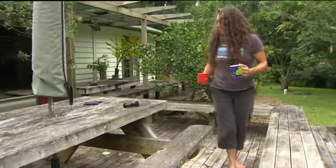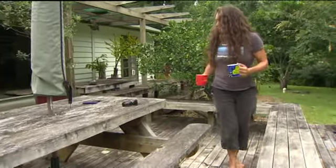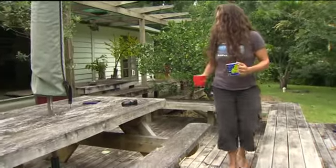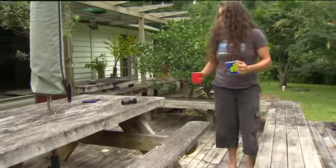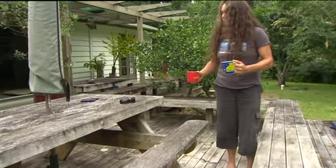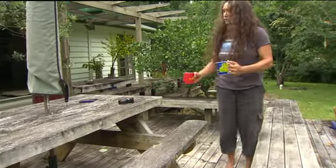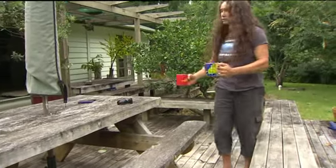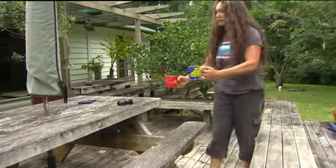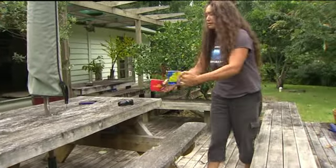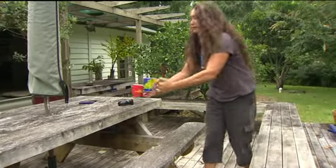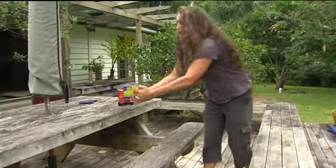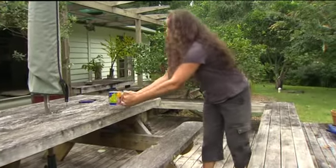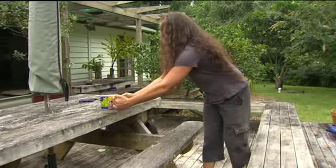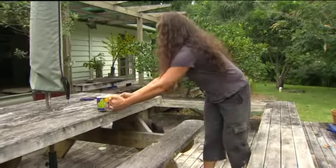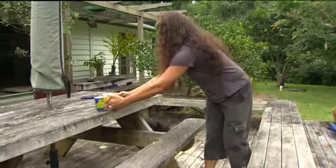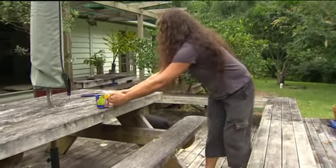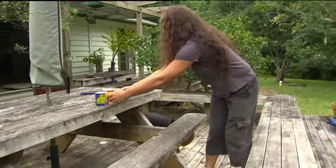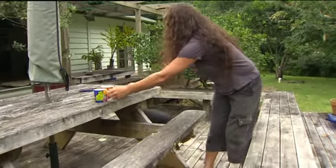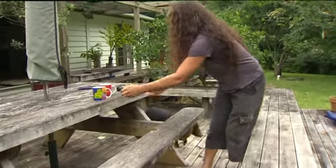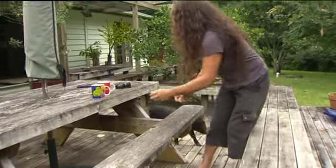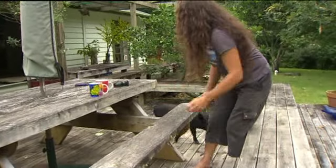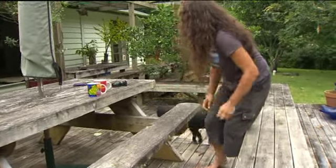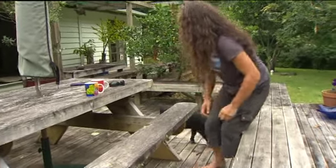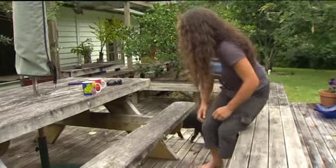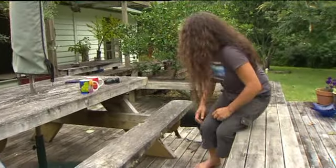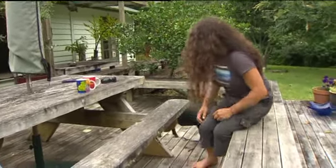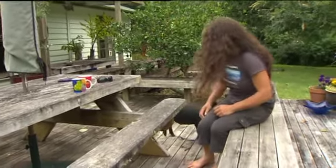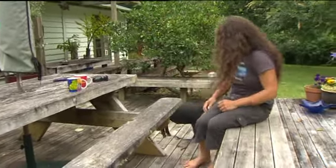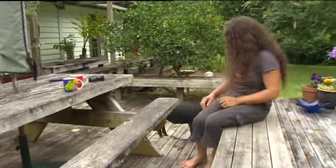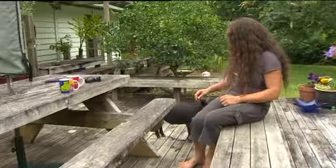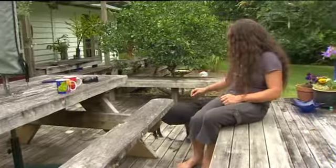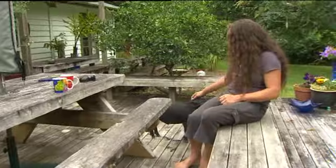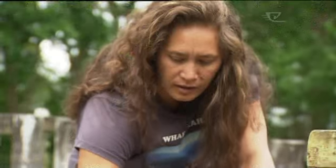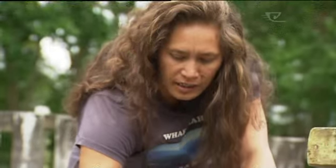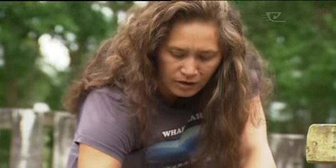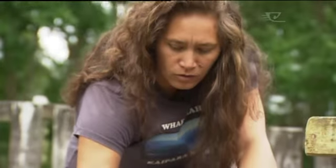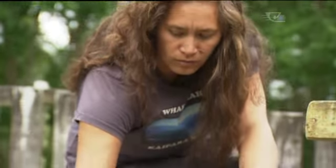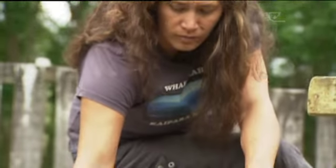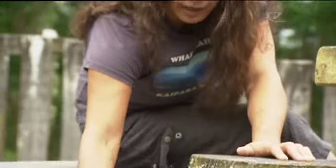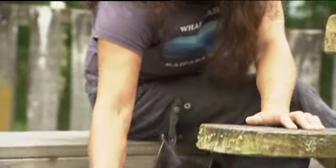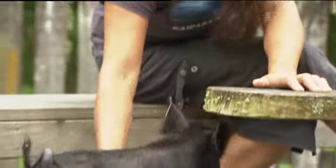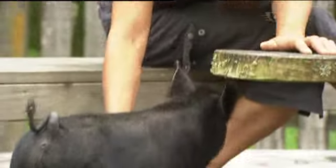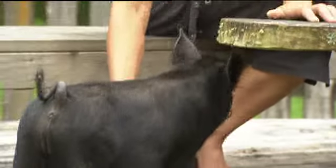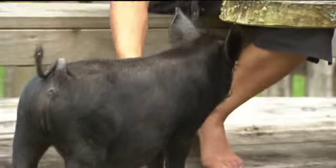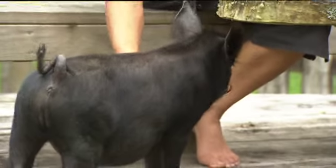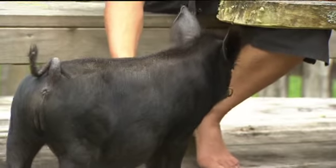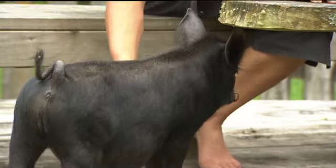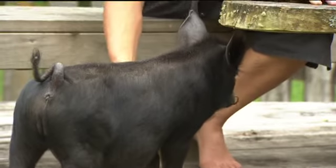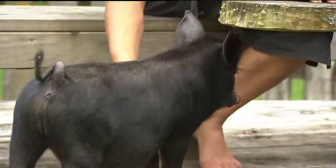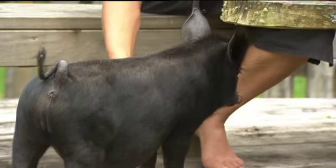She's a landscaper and plays mother to her many pets, including Hori the Pig. Down, walk, lay down.